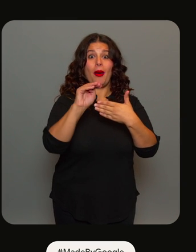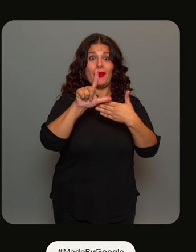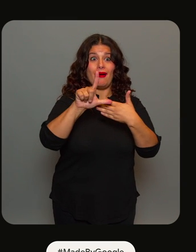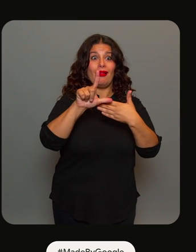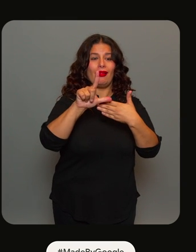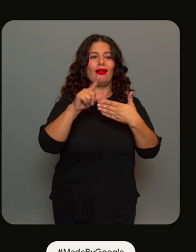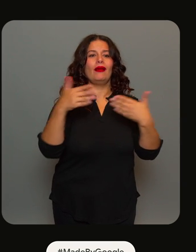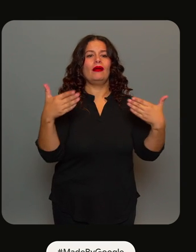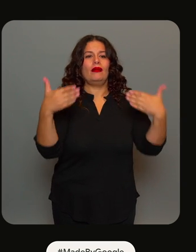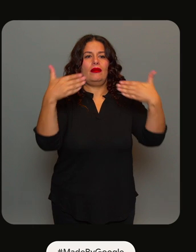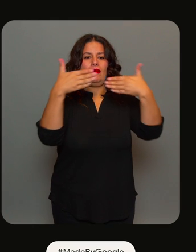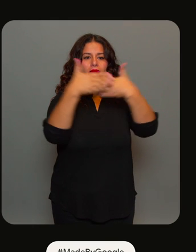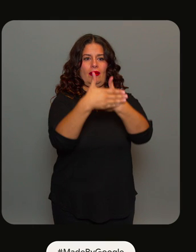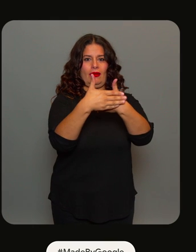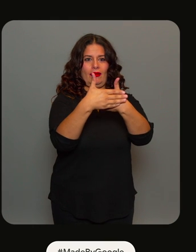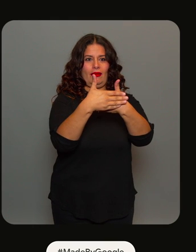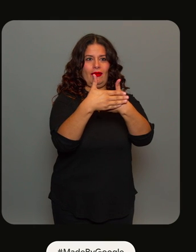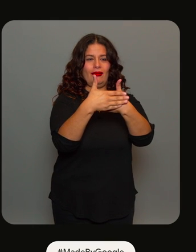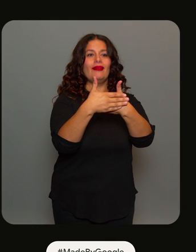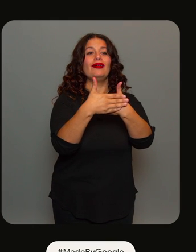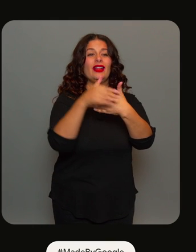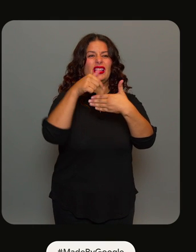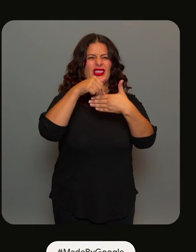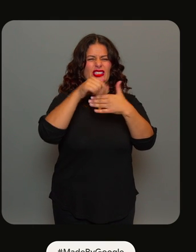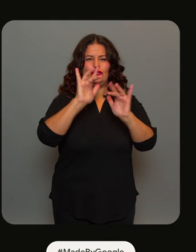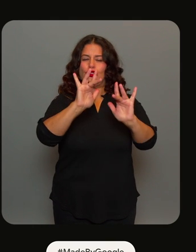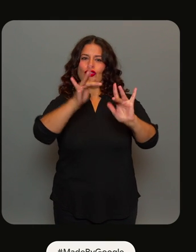to create a composite that's as sharp as possible.